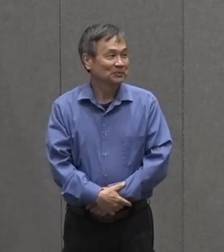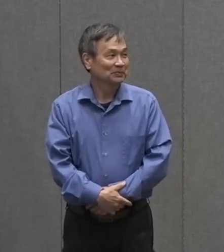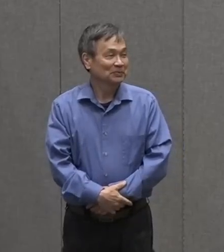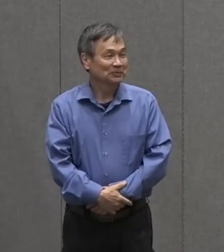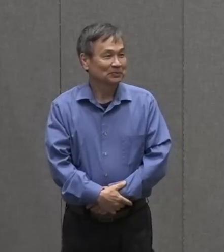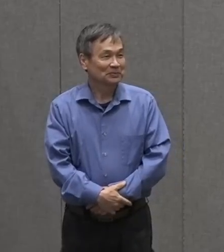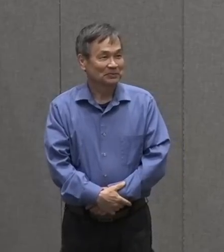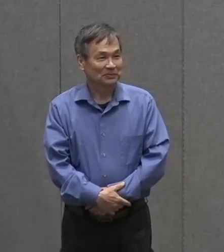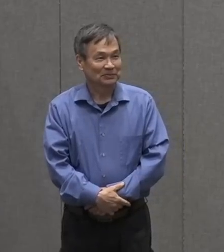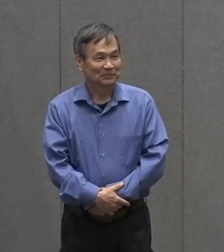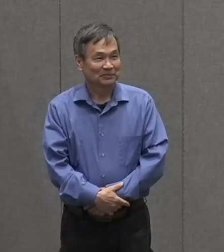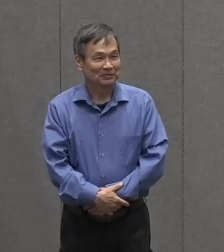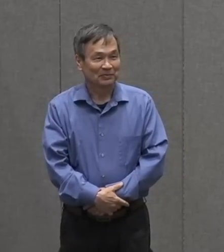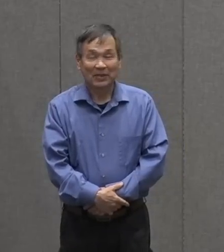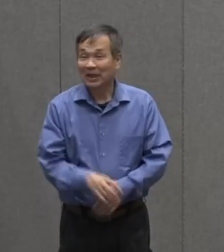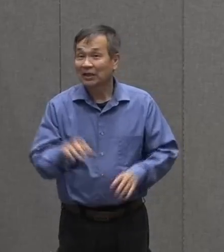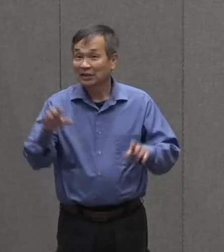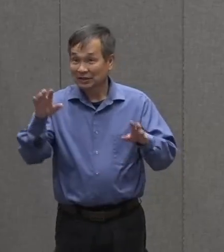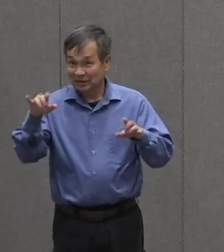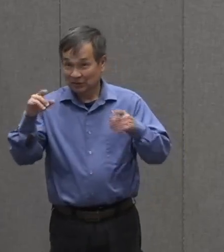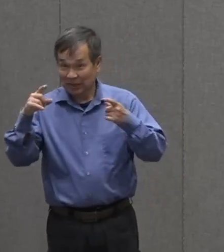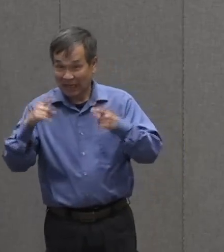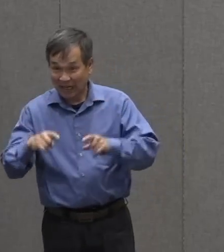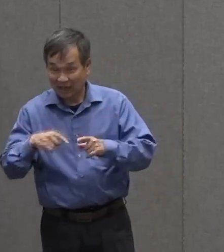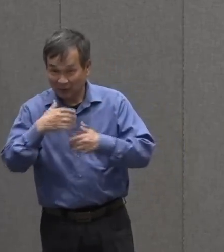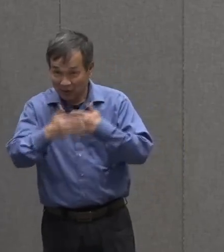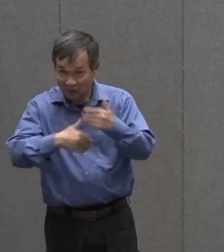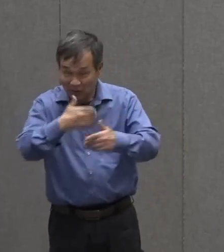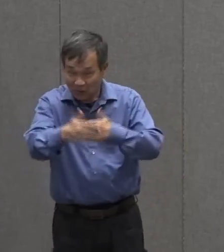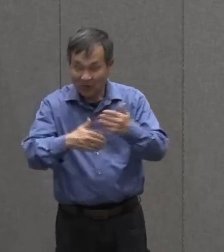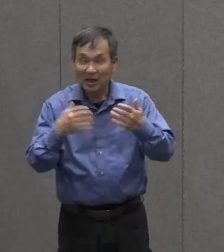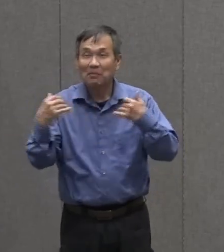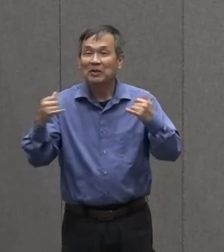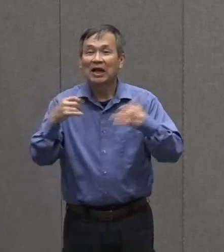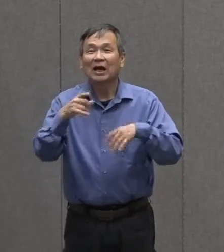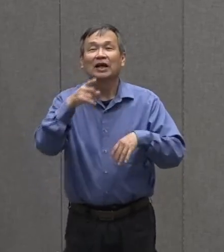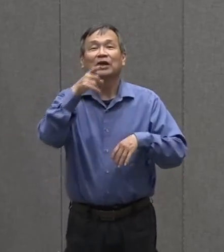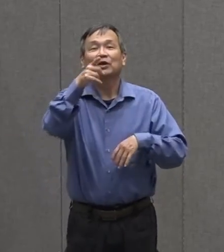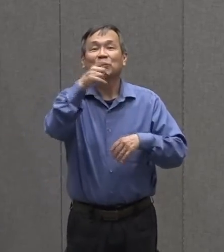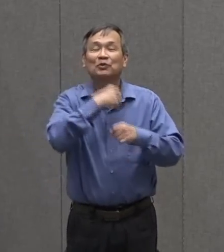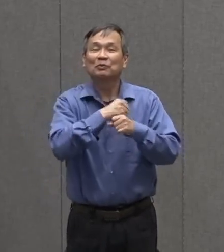See what starts to happen while you're playing, is you make it so that you have several ways